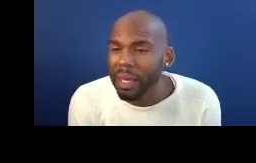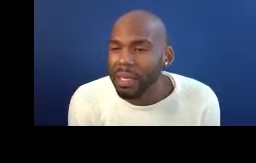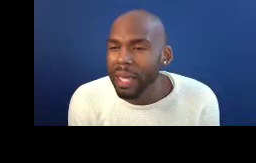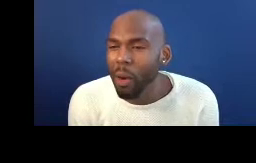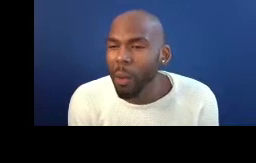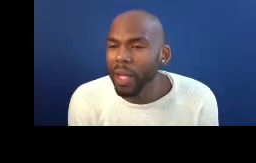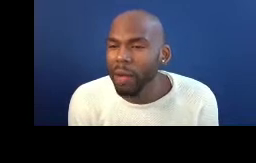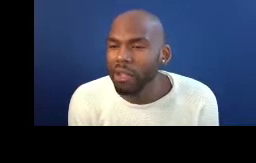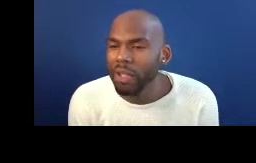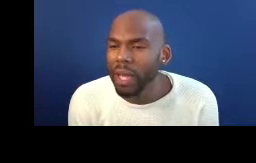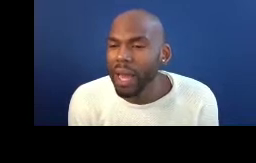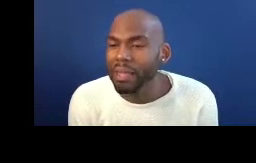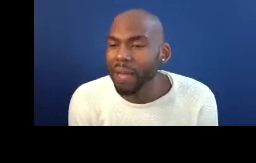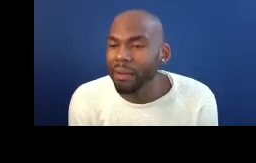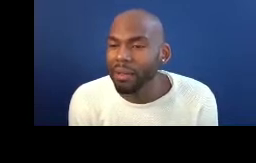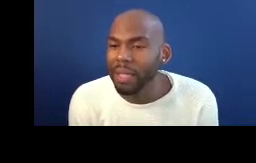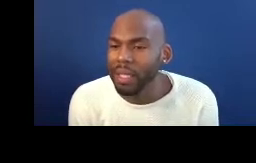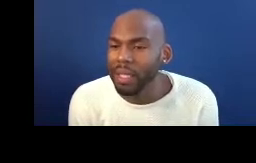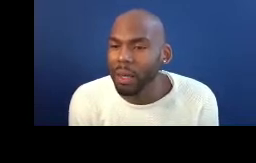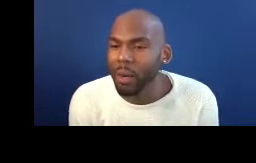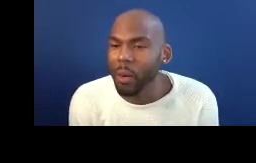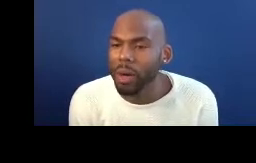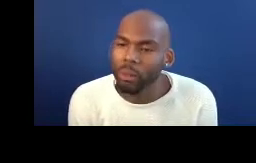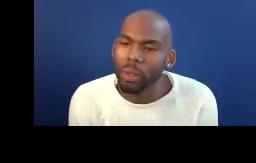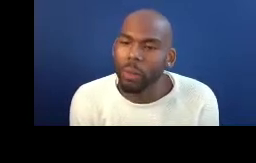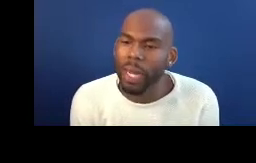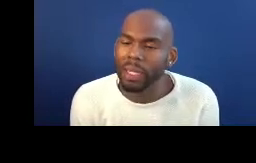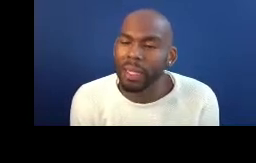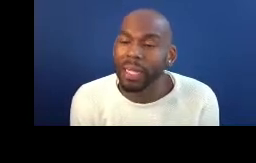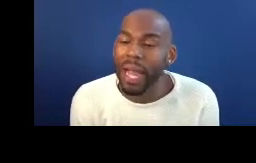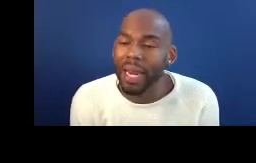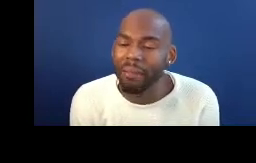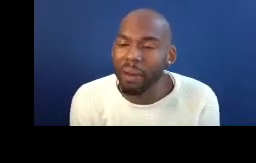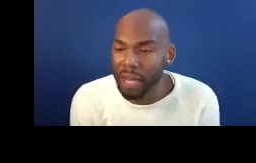Now one language that has diversity or we like to say dialect variation,